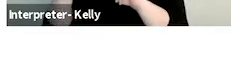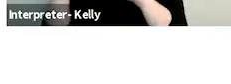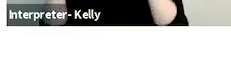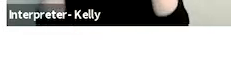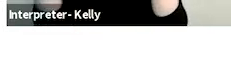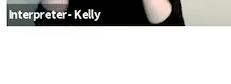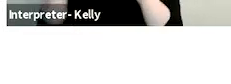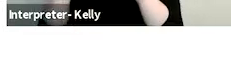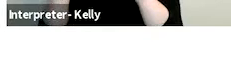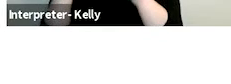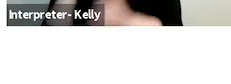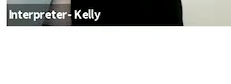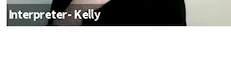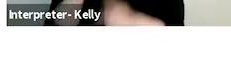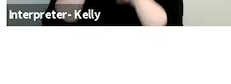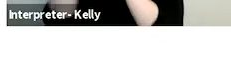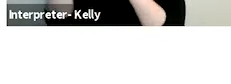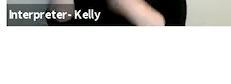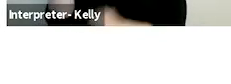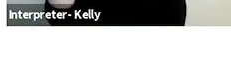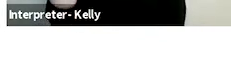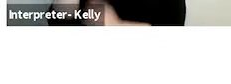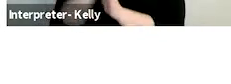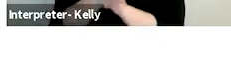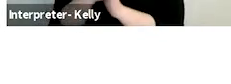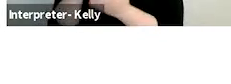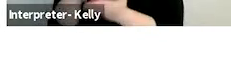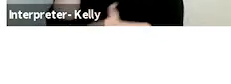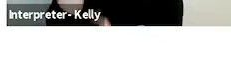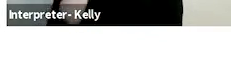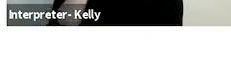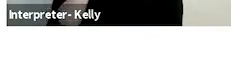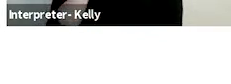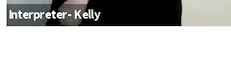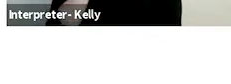and they offer a way for students to engage in the learning in the way that's going to work for them,